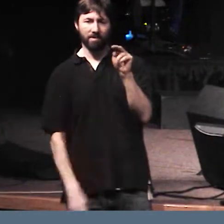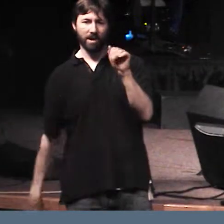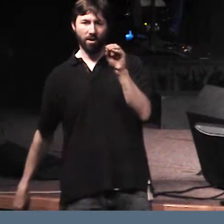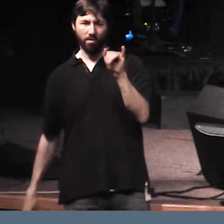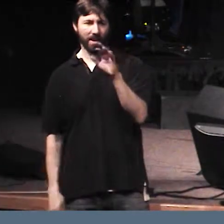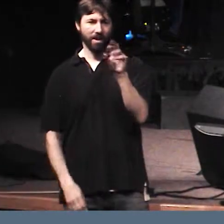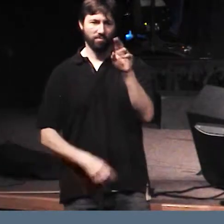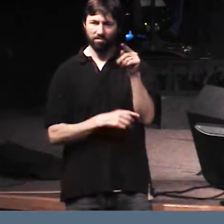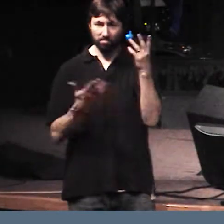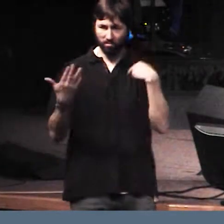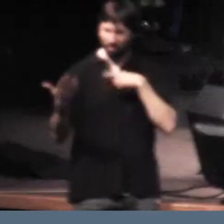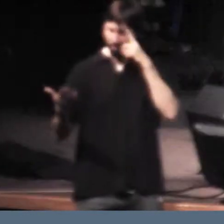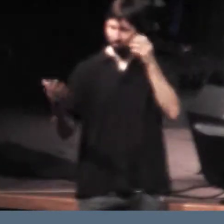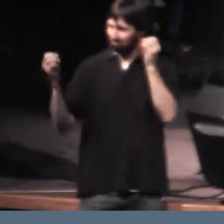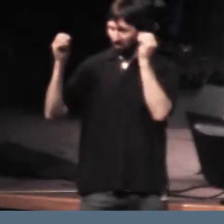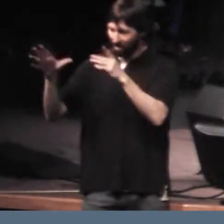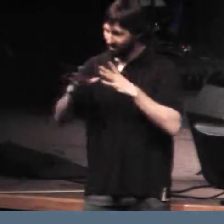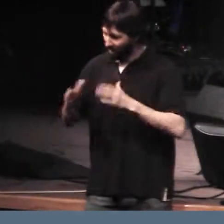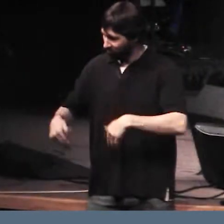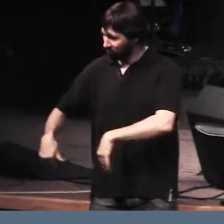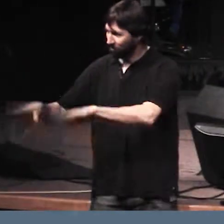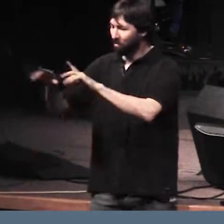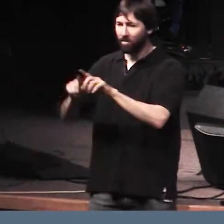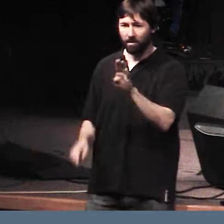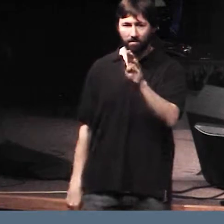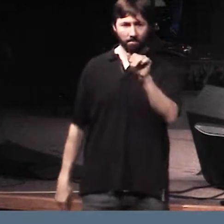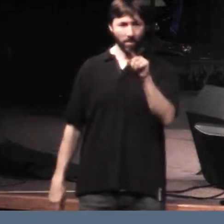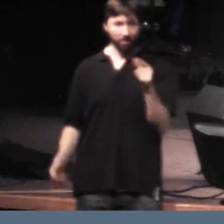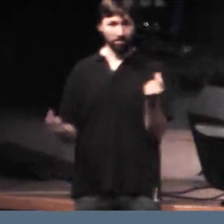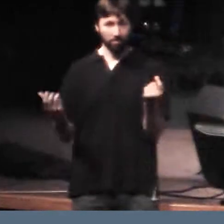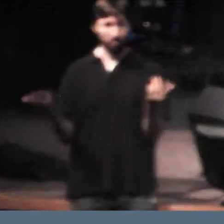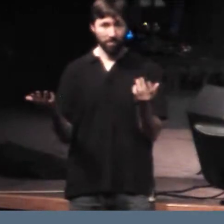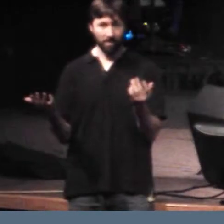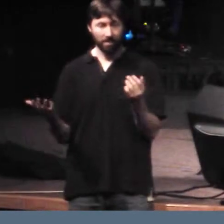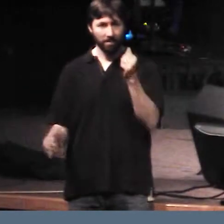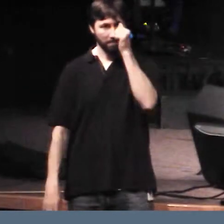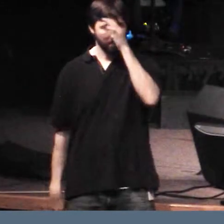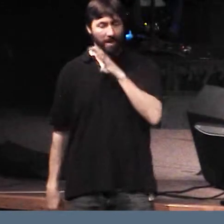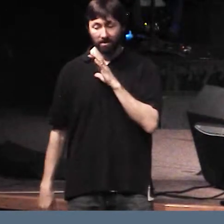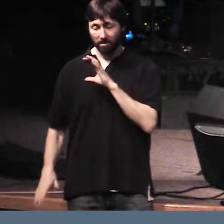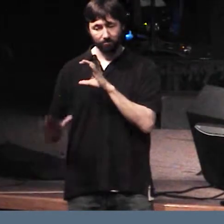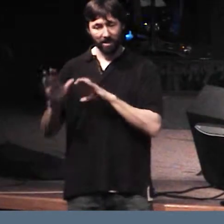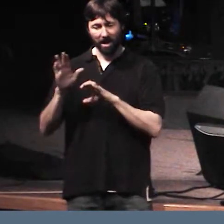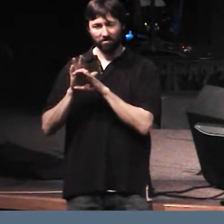we would have thought hey this is great but Boaz he's a man of great character